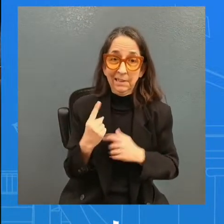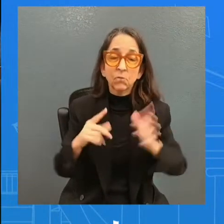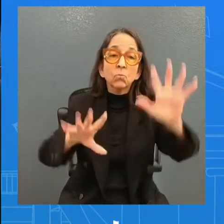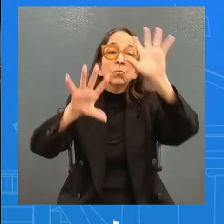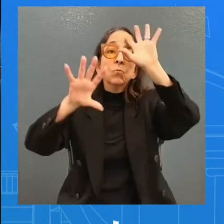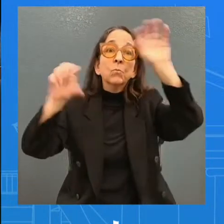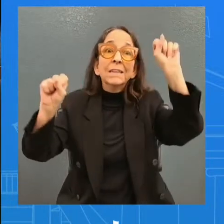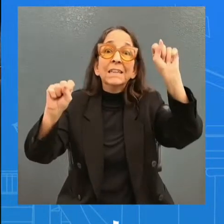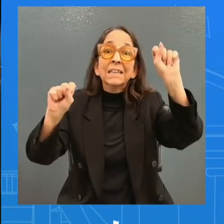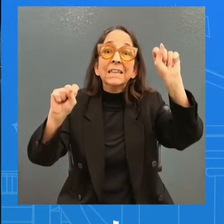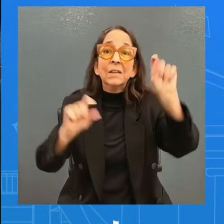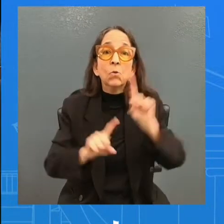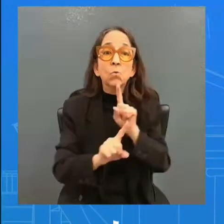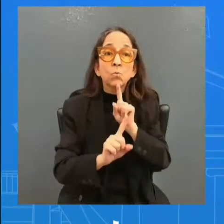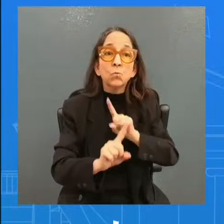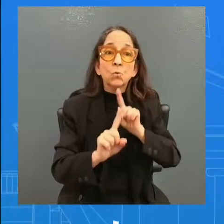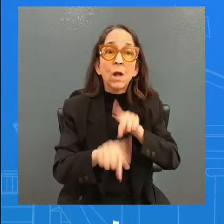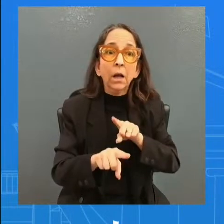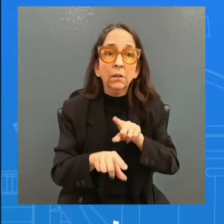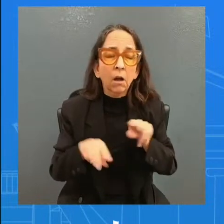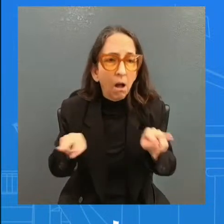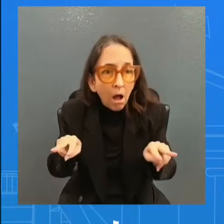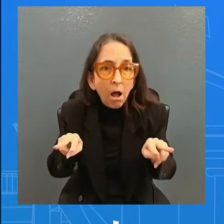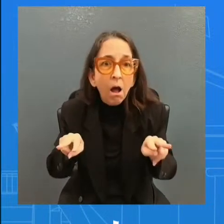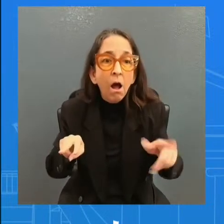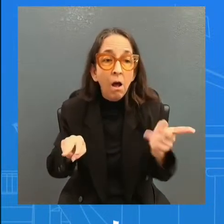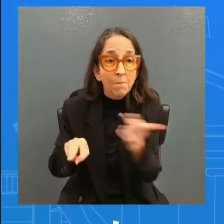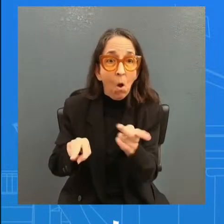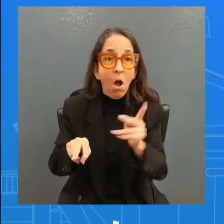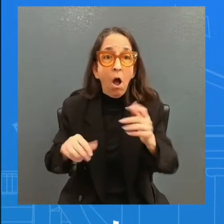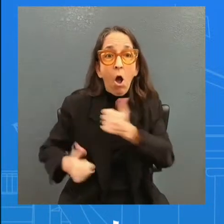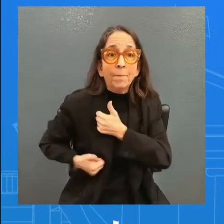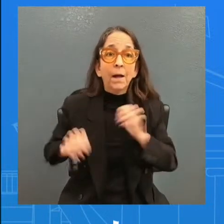Ms. Jean-Pierre: What I can say is the president is -- his heart is going out to the family